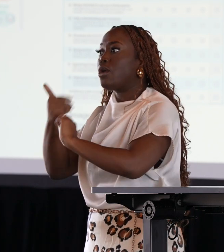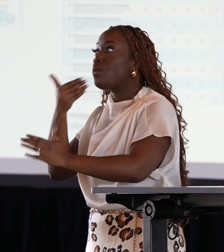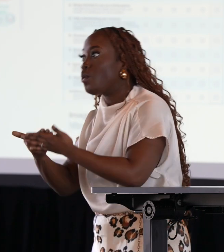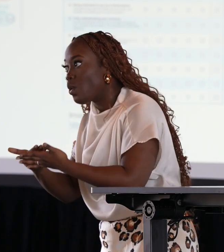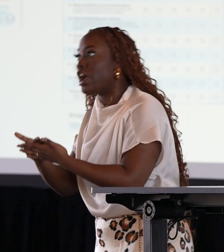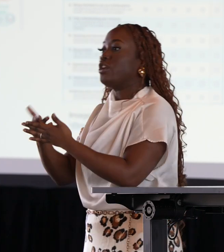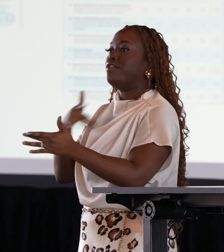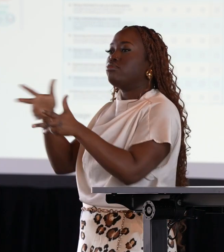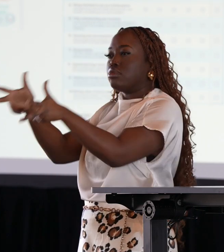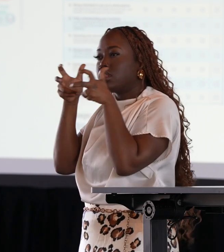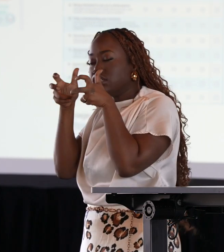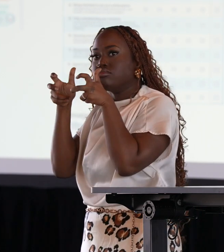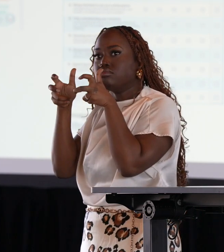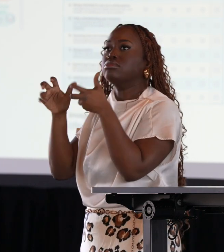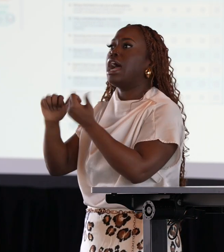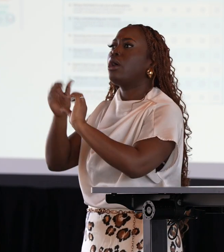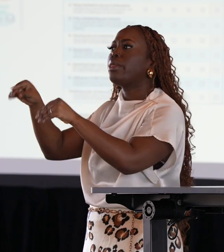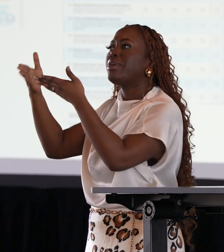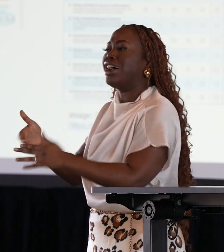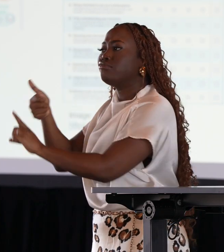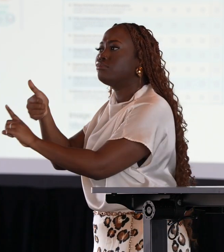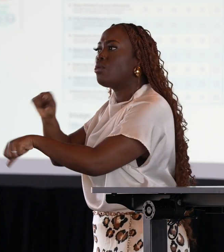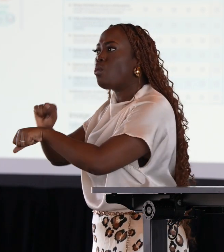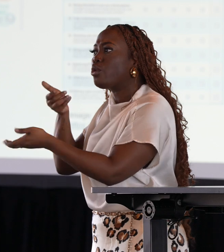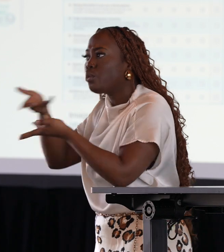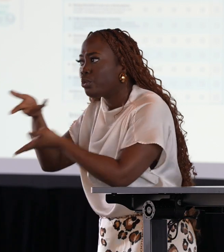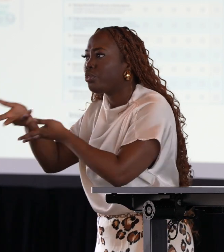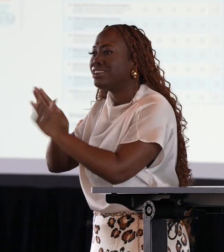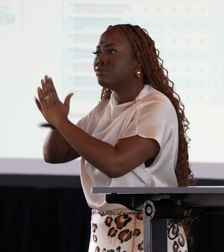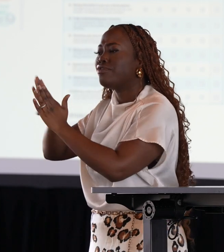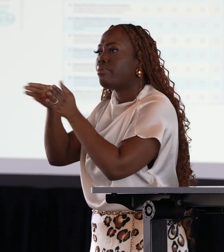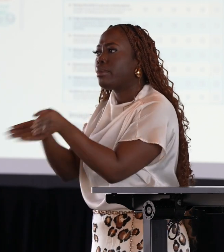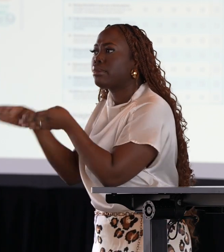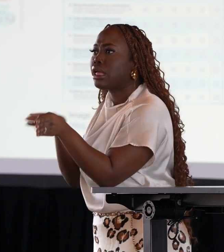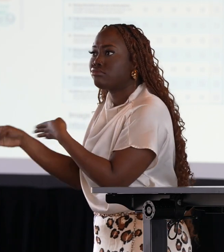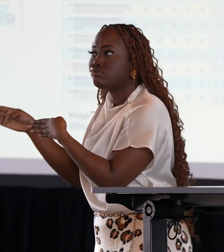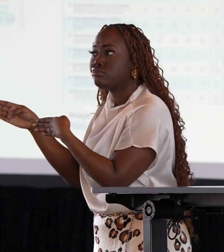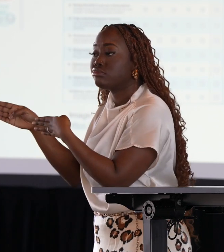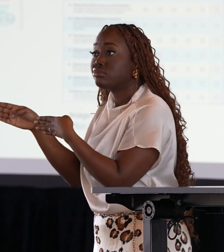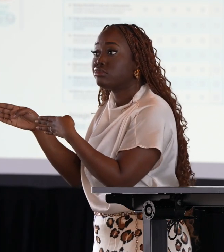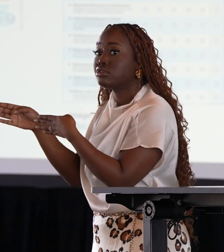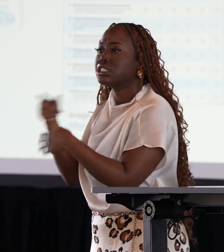listened to? How well did the provider work with you to develop a plan? All right, so they really hold us accountable